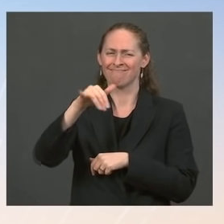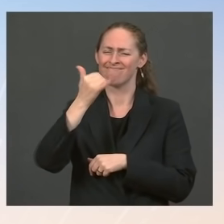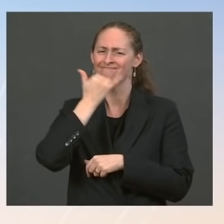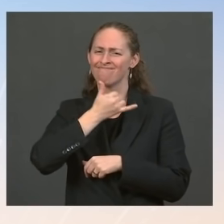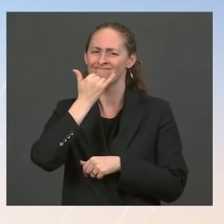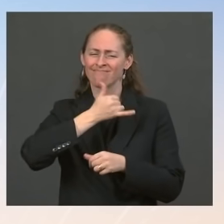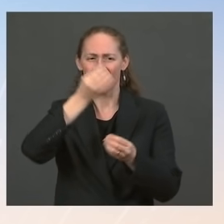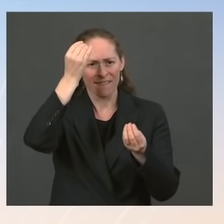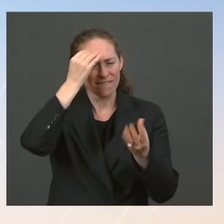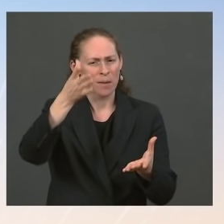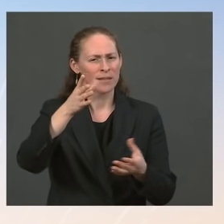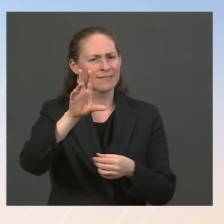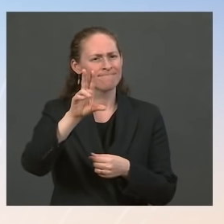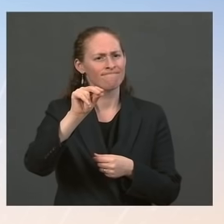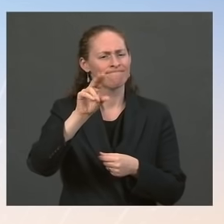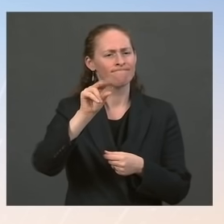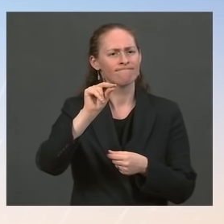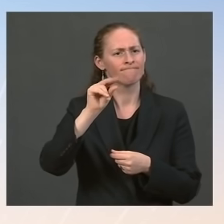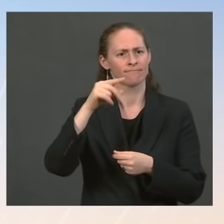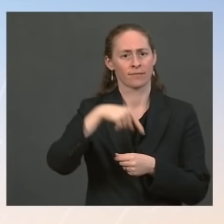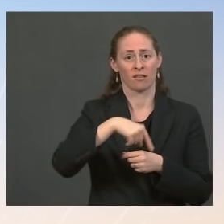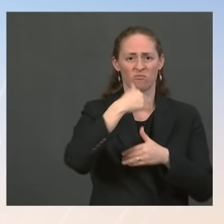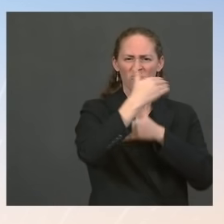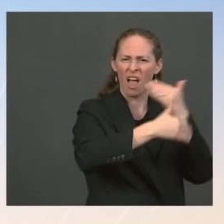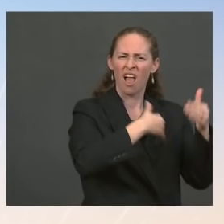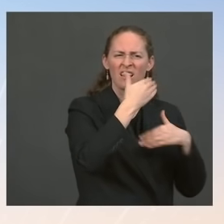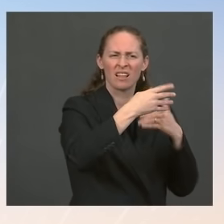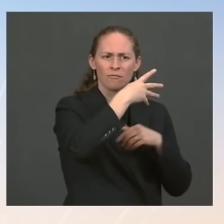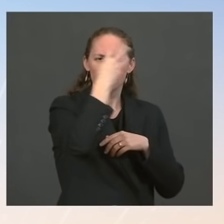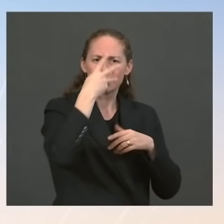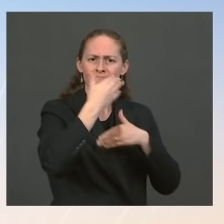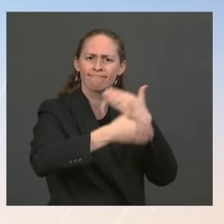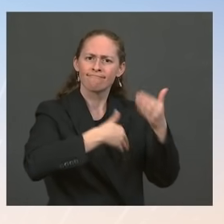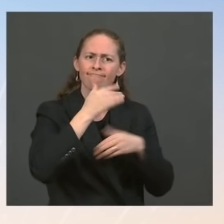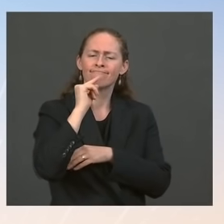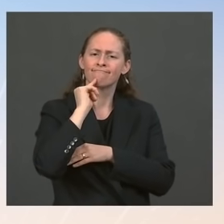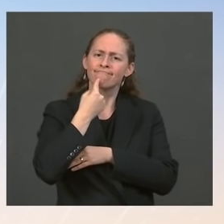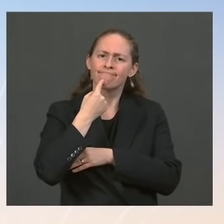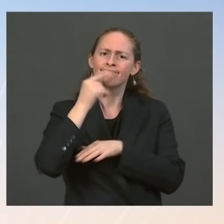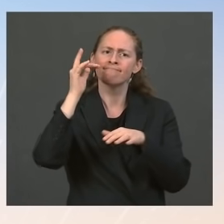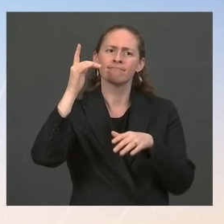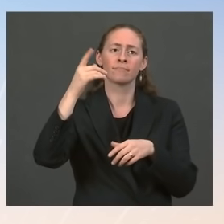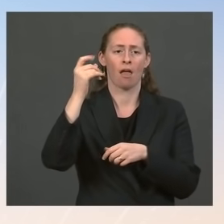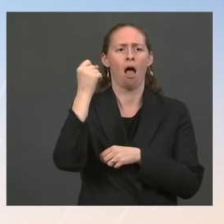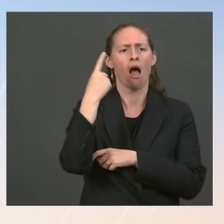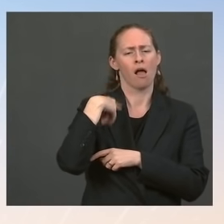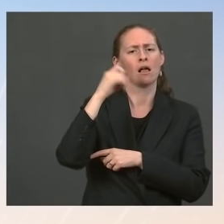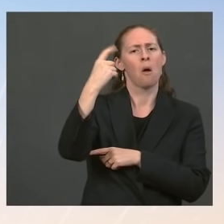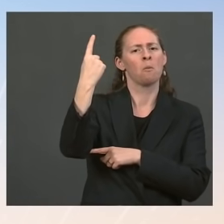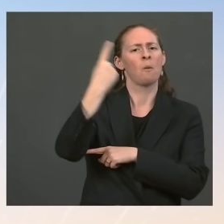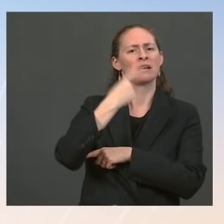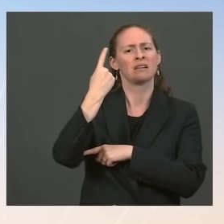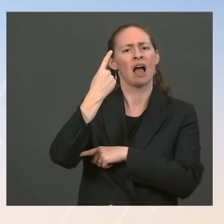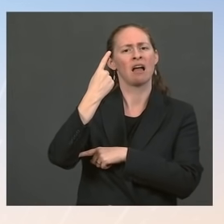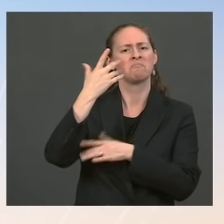There's an immigration process, immigration proceedings. Of course, people get their day in court, but they are arbi- -- or, they are -- they go through that process.